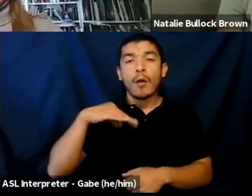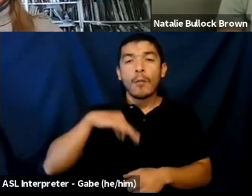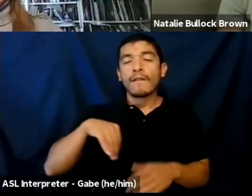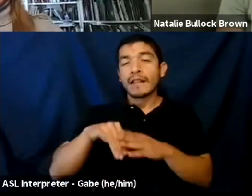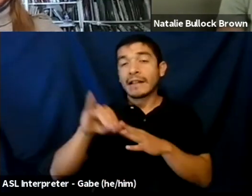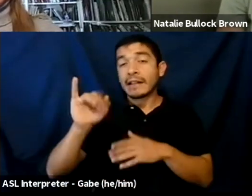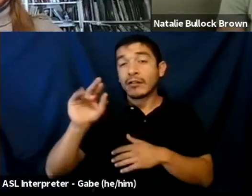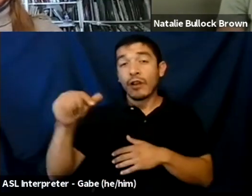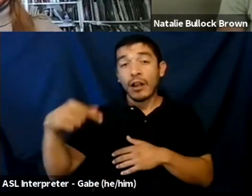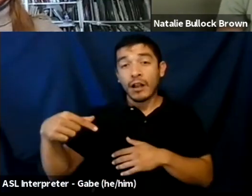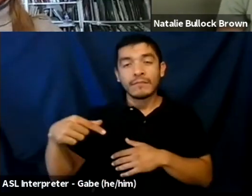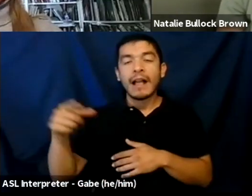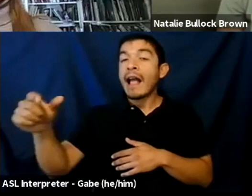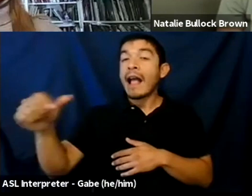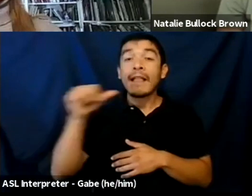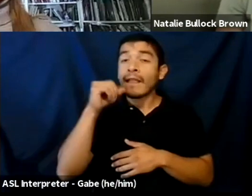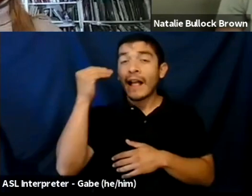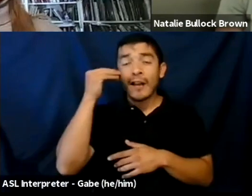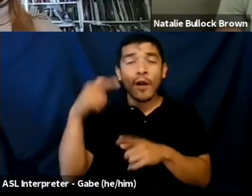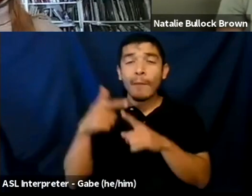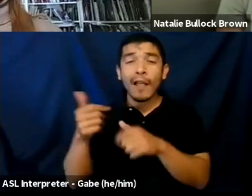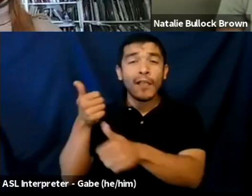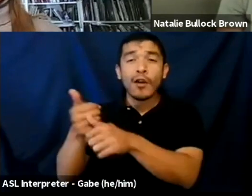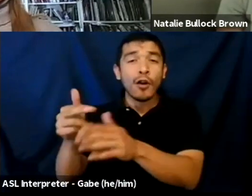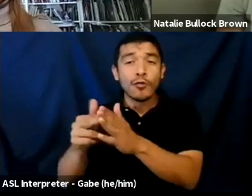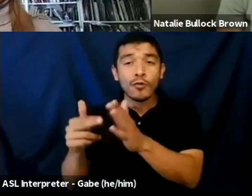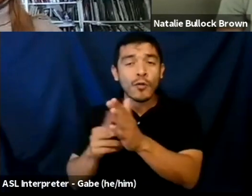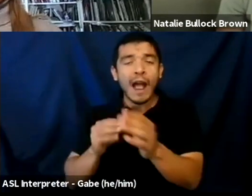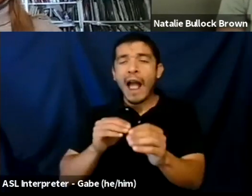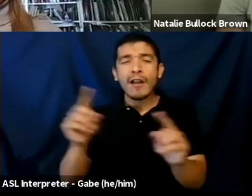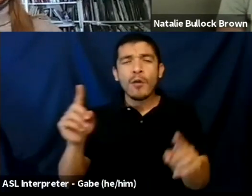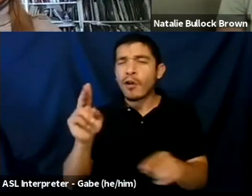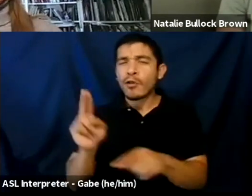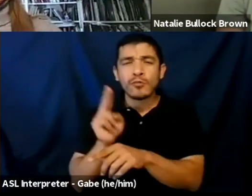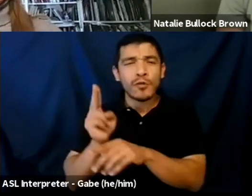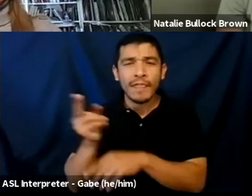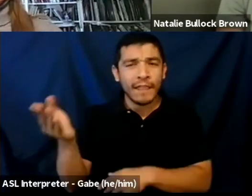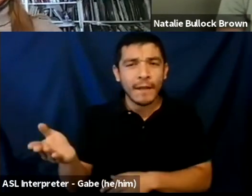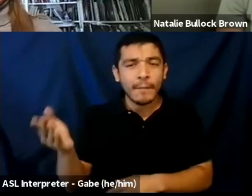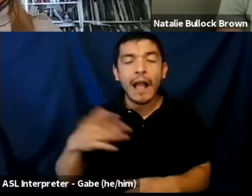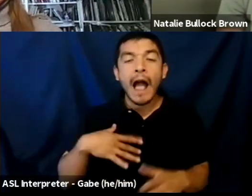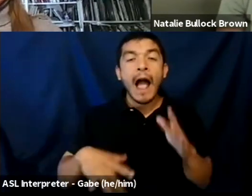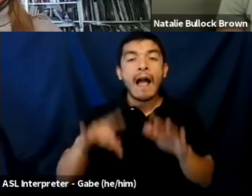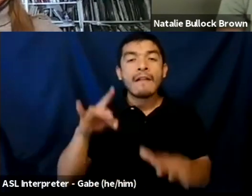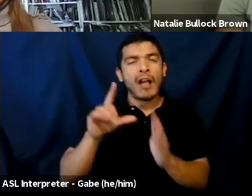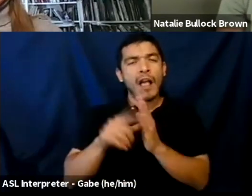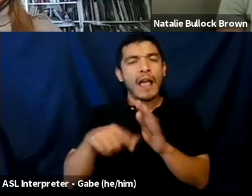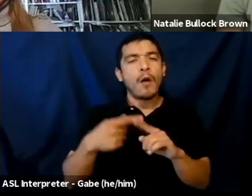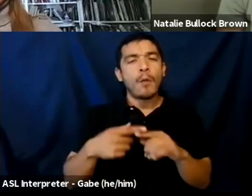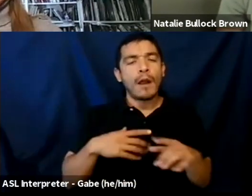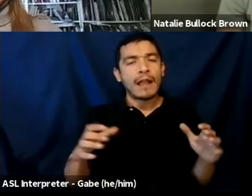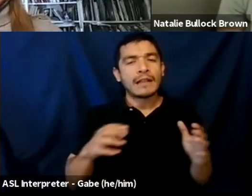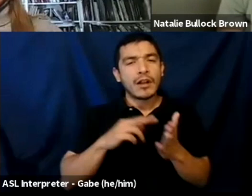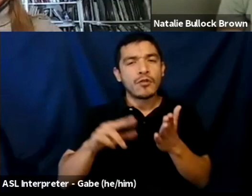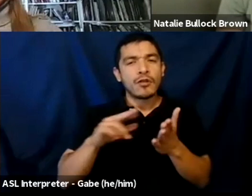They didn't know about their own guidelines and no one was applying them. I found out about them later when we did the research. So, that was kind of concerning.